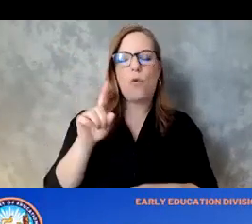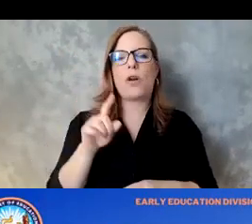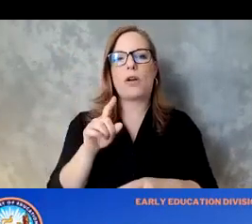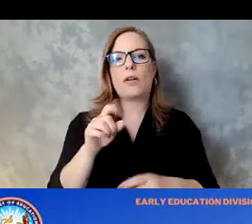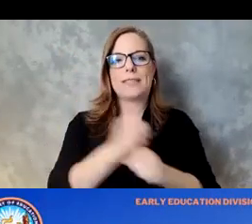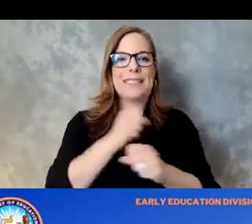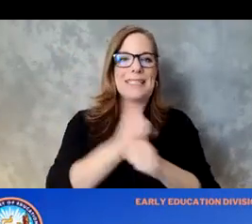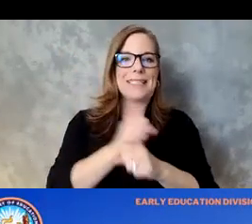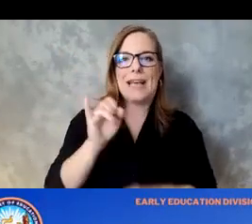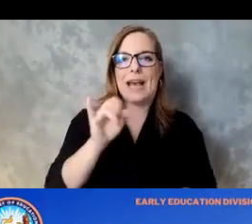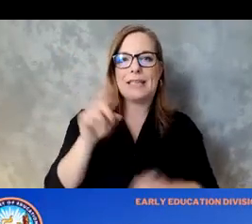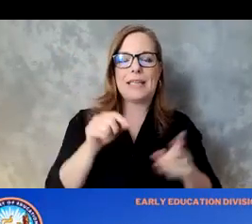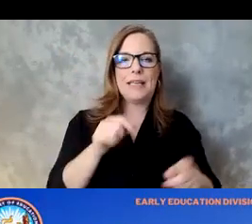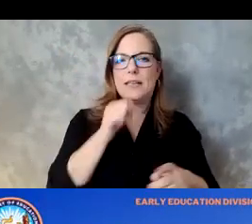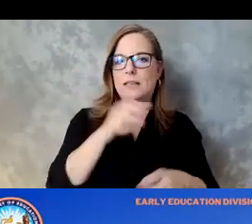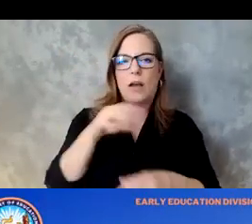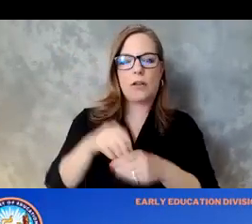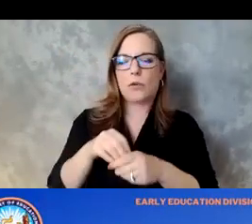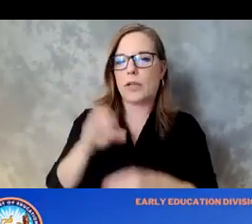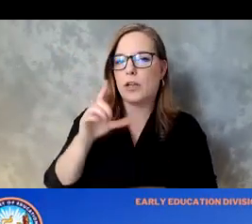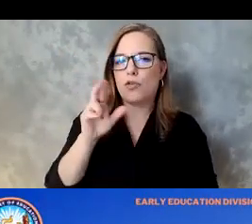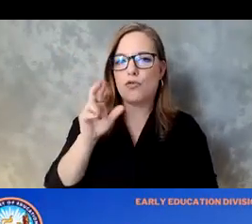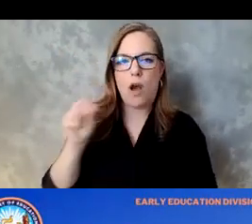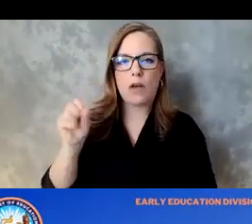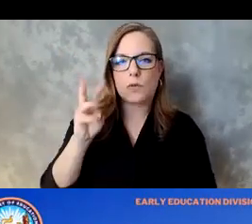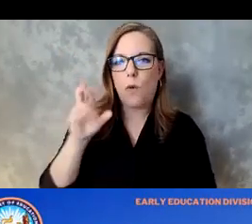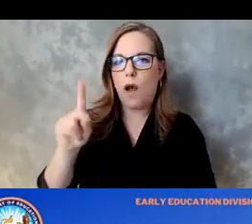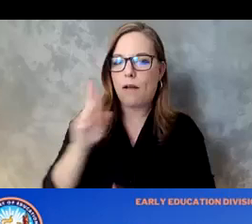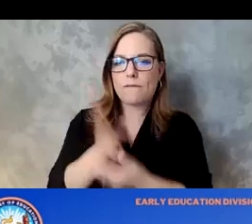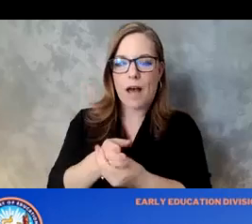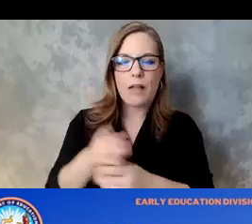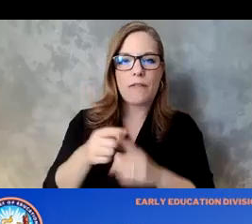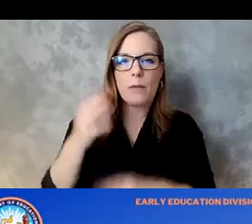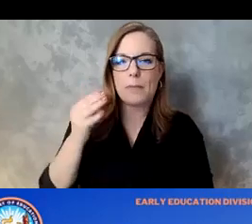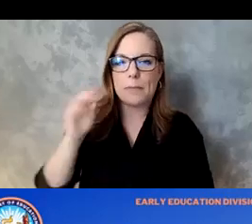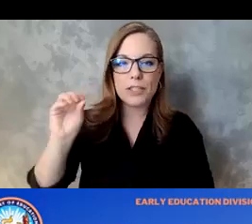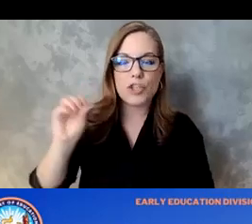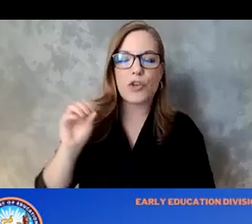included in crosswalk files curated by the Missouri Census Data Center. Which were relied